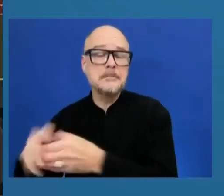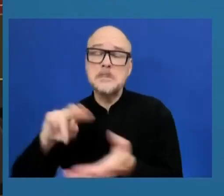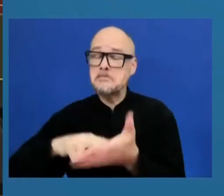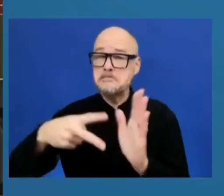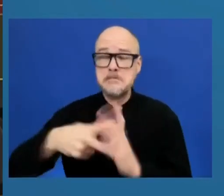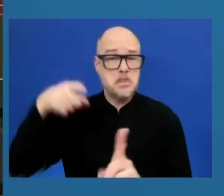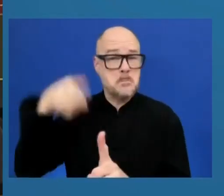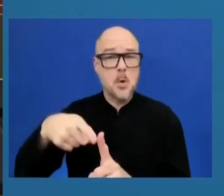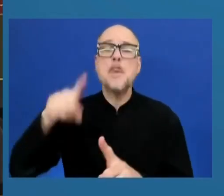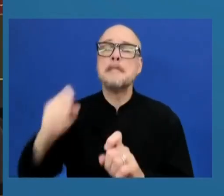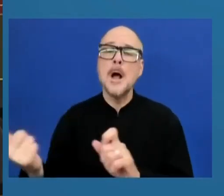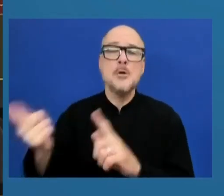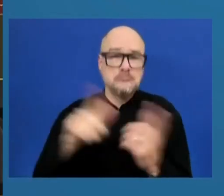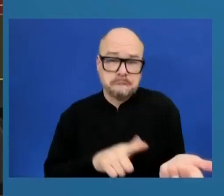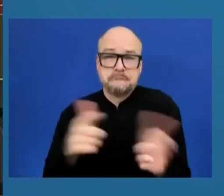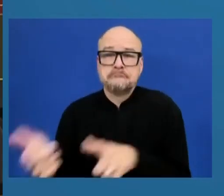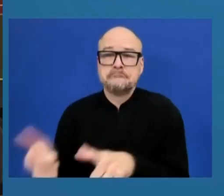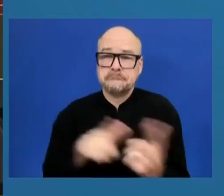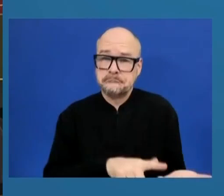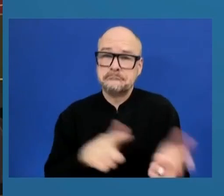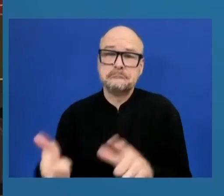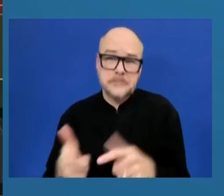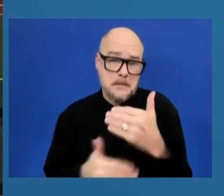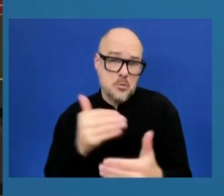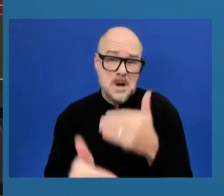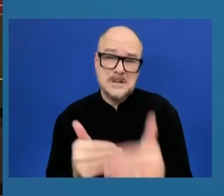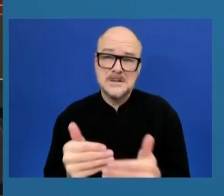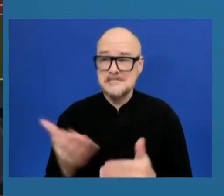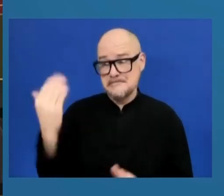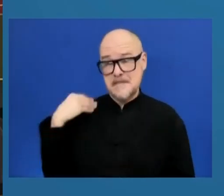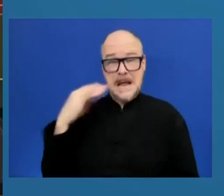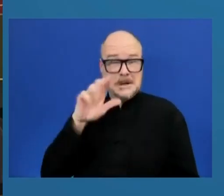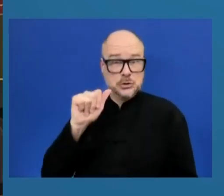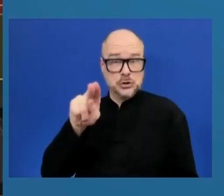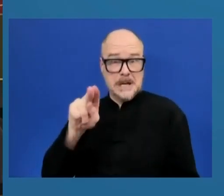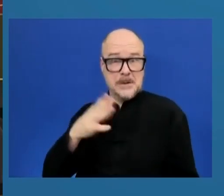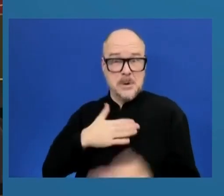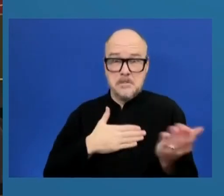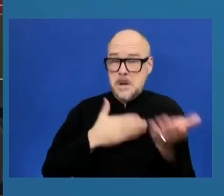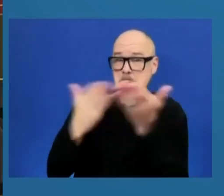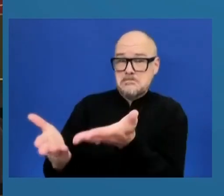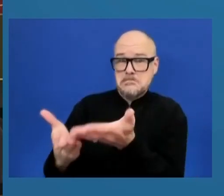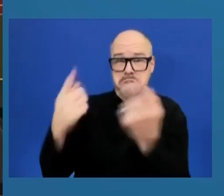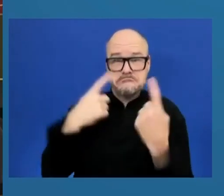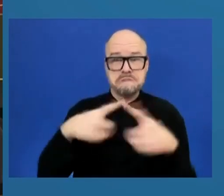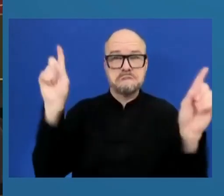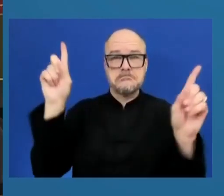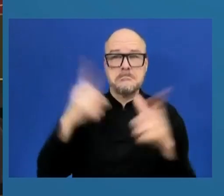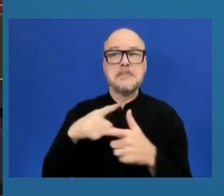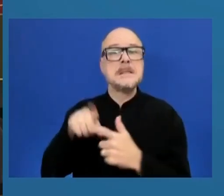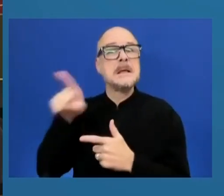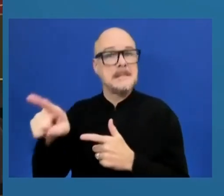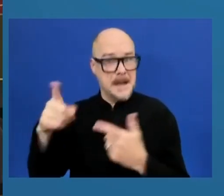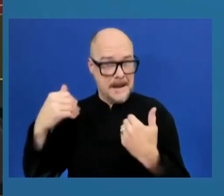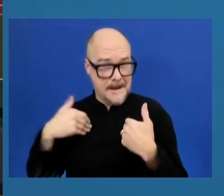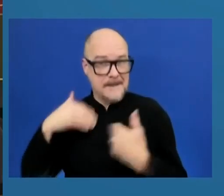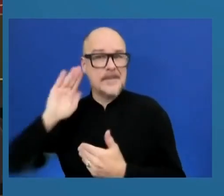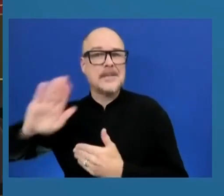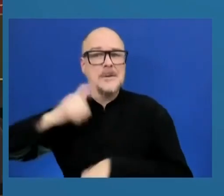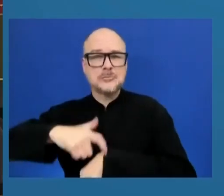and I think. You know, back in January when I announced my budget, but then they take time to go through their one houses, so it's just a lengthy process,